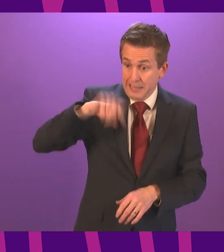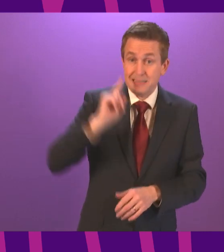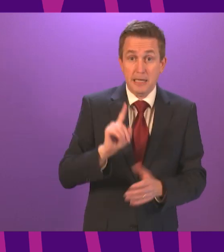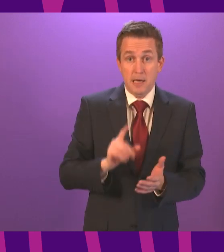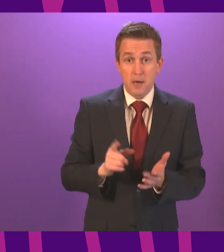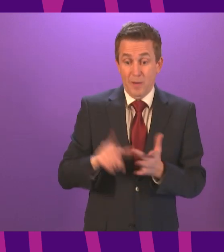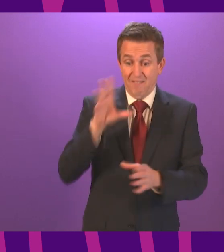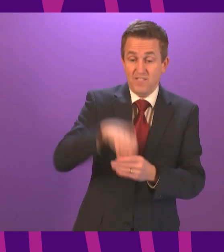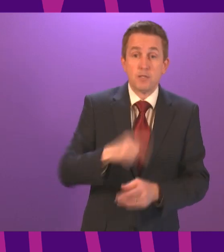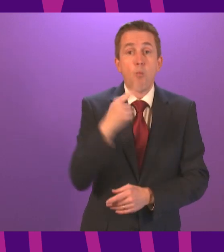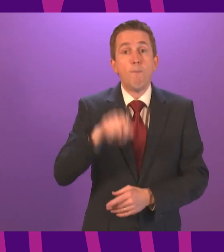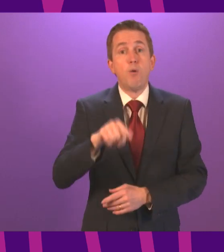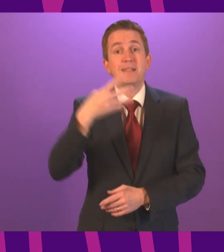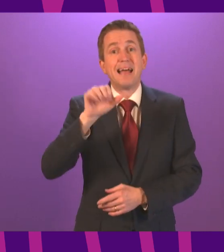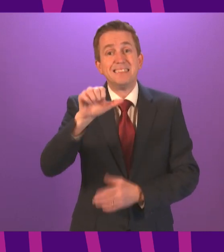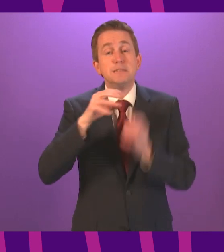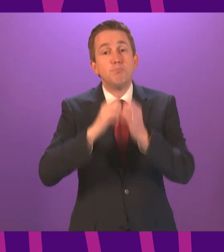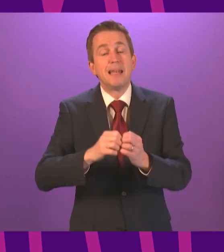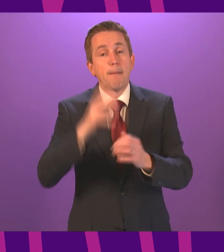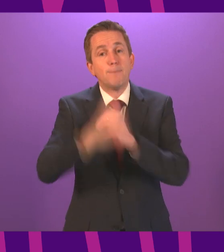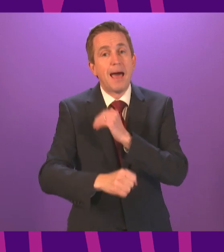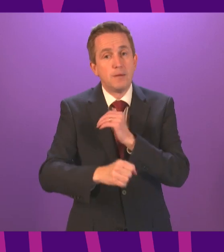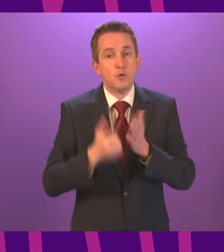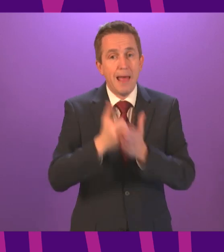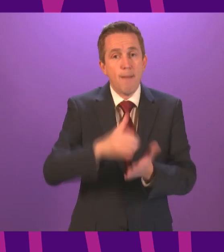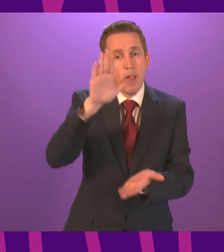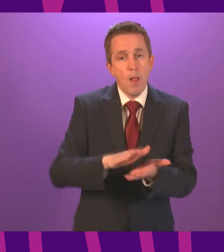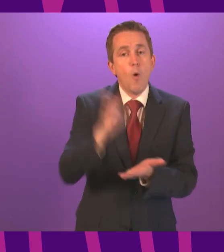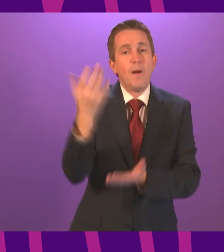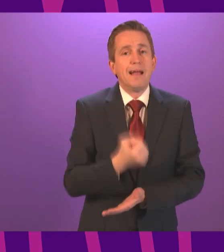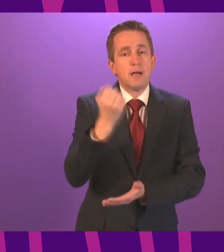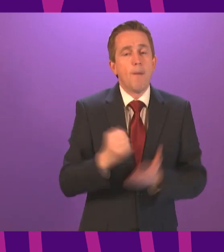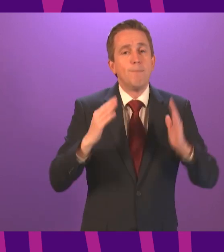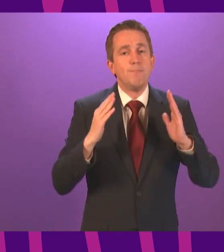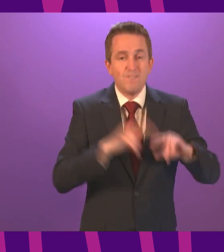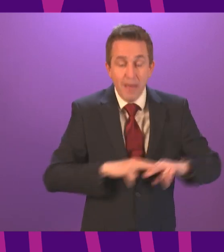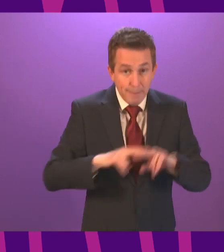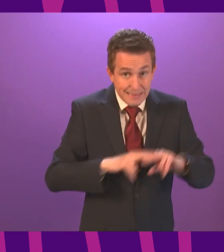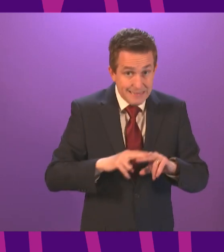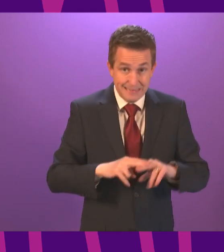and I am pleased that, very recently, we opened applications for the new Scottish child payment.